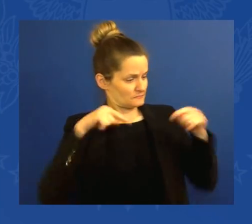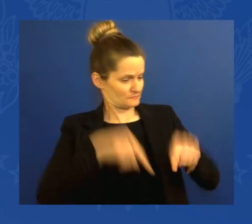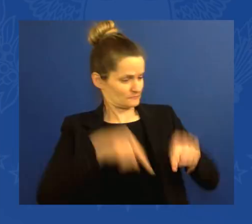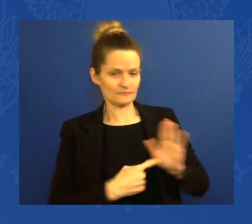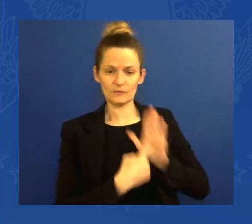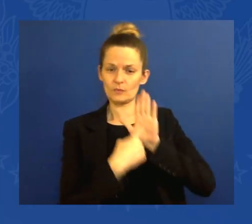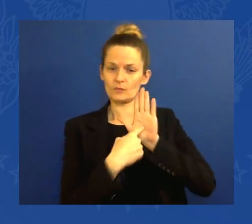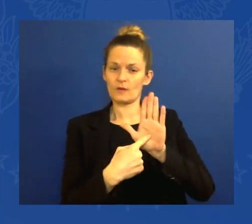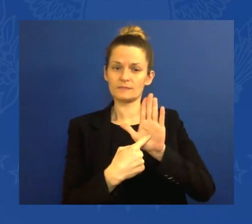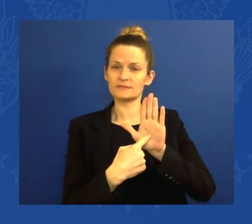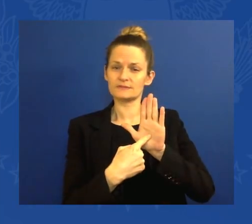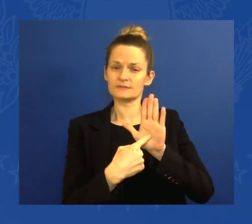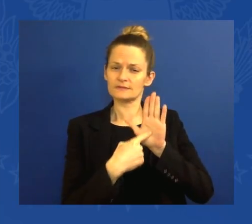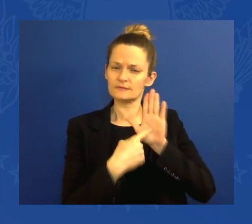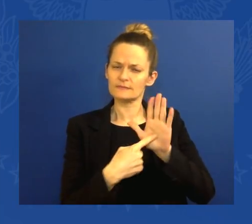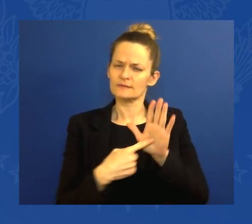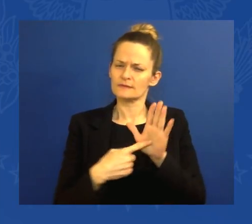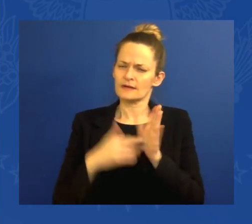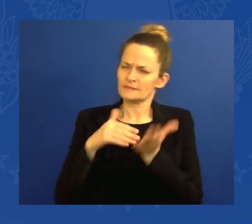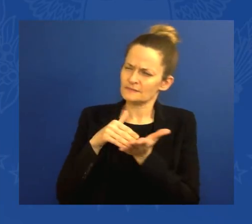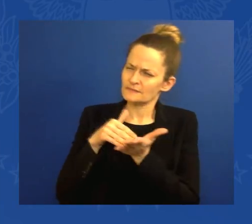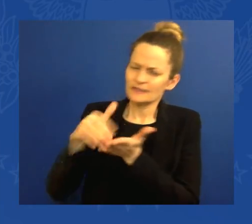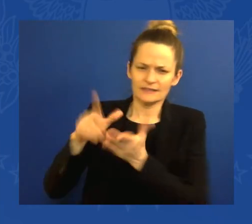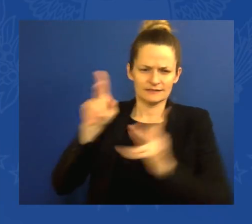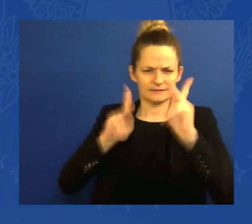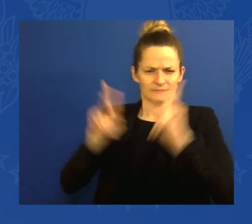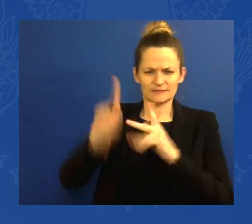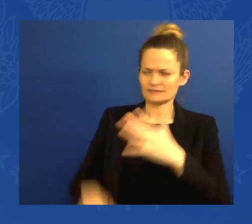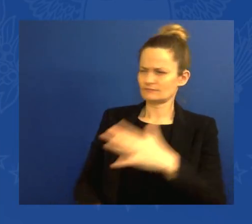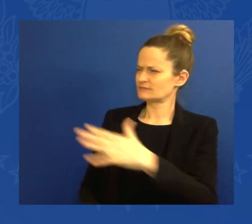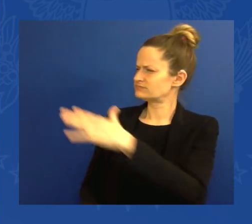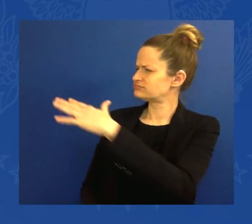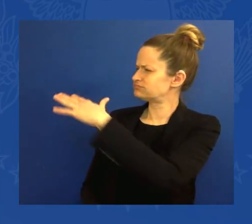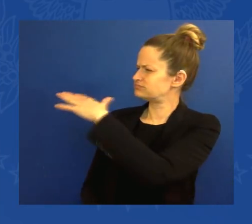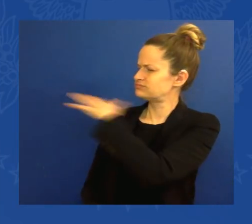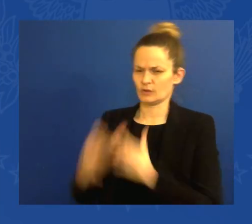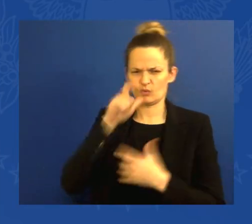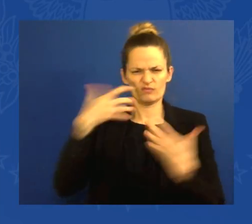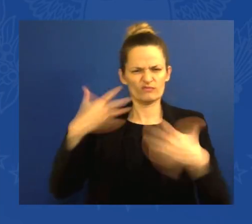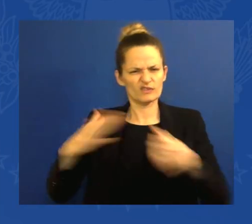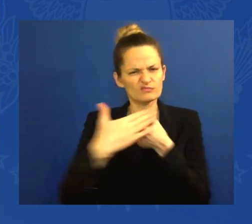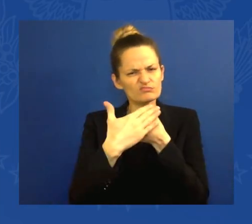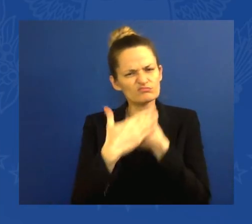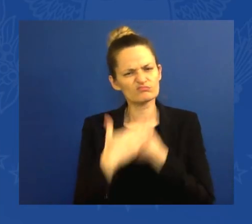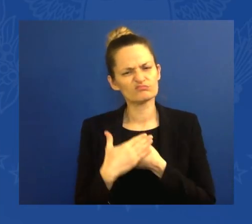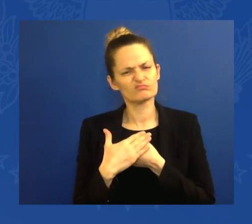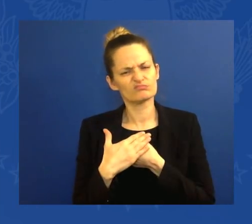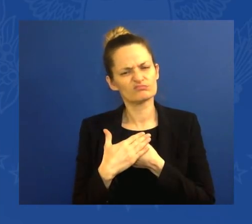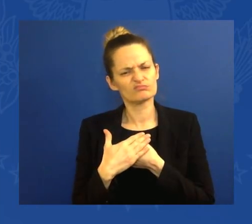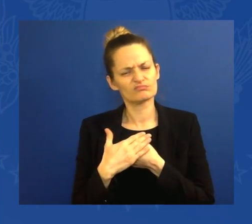silenced for simply having the courage to come forward to say something bad happened at work and in return they got shunted